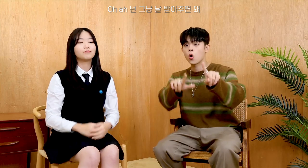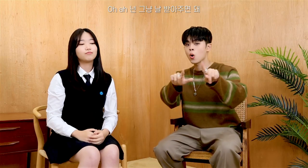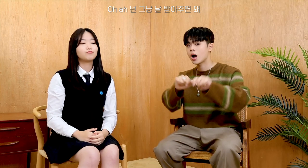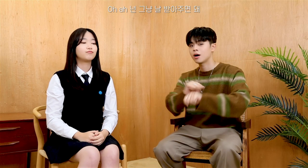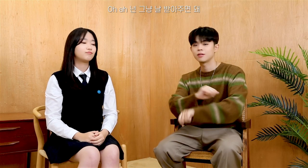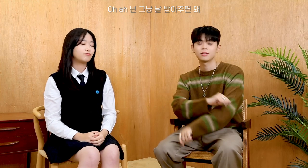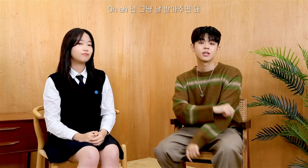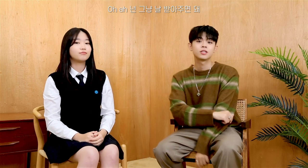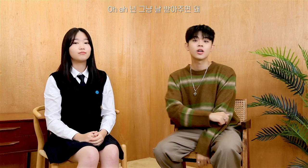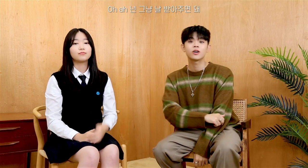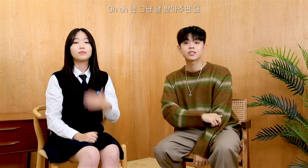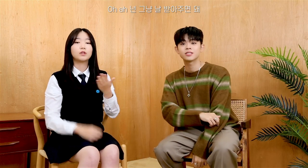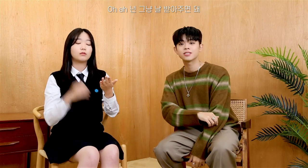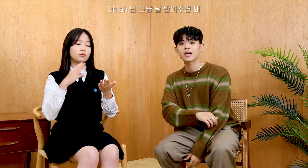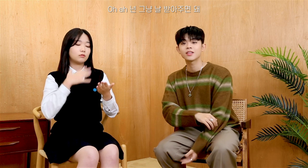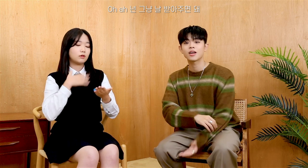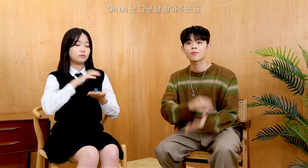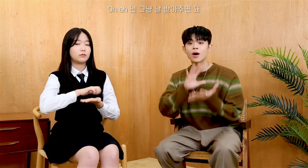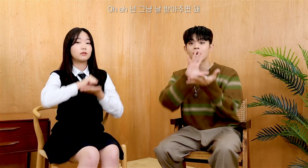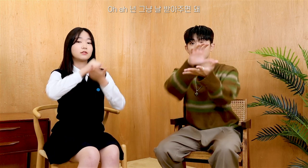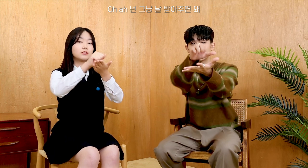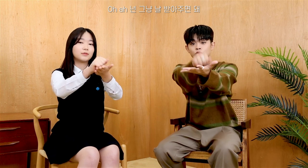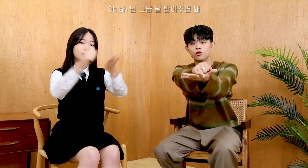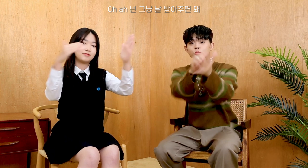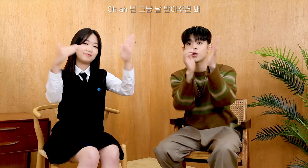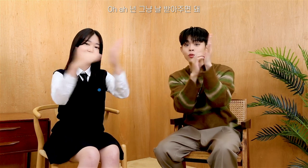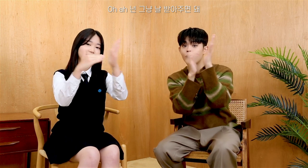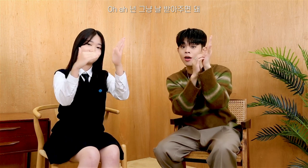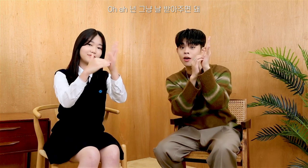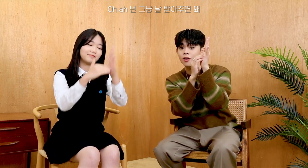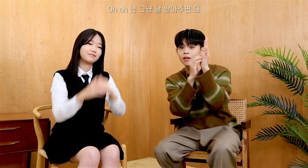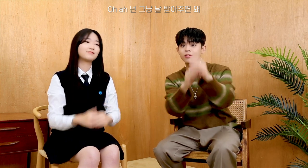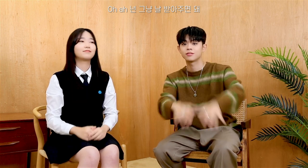Oh ah you just accept me